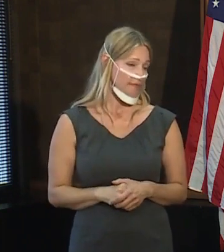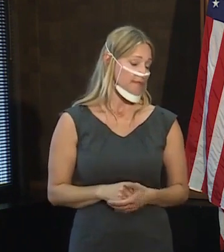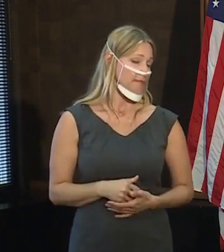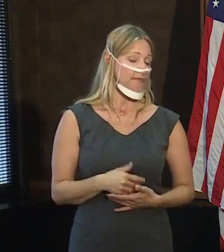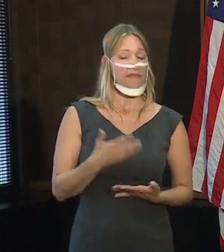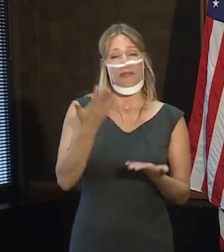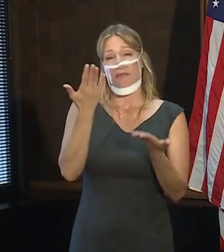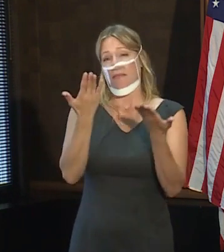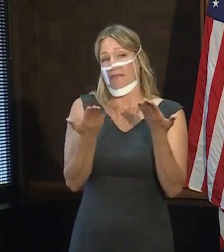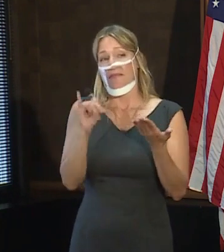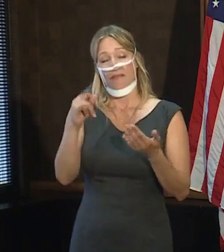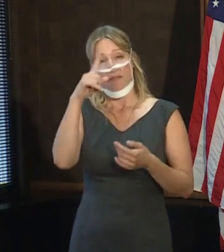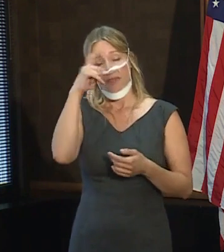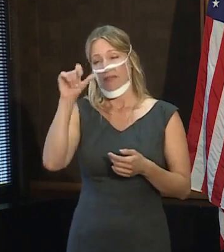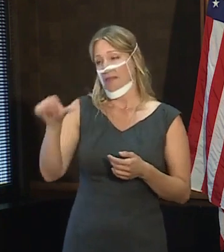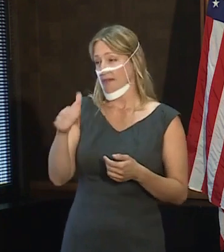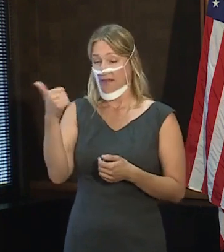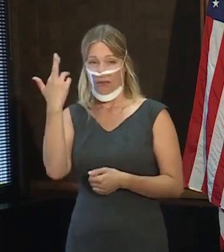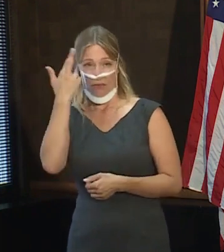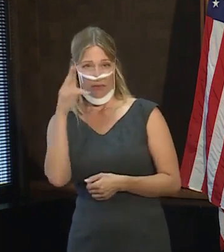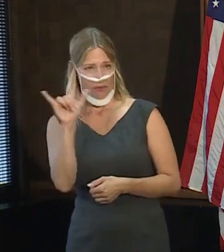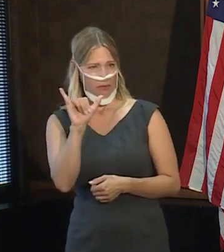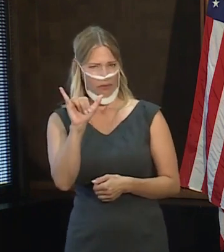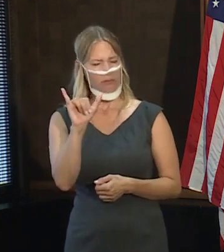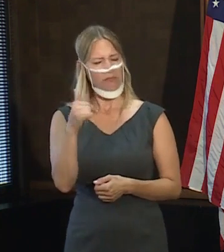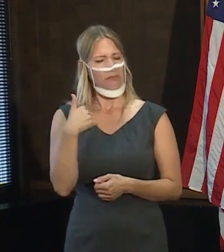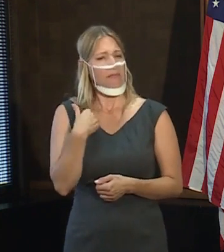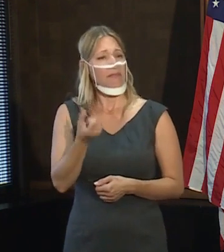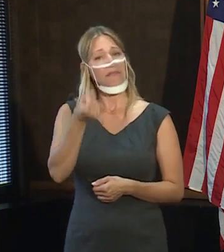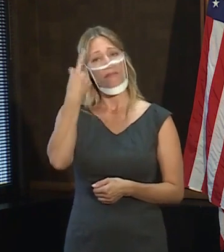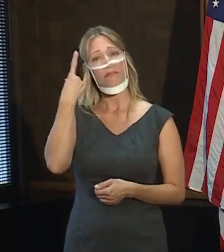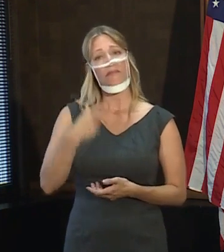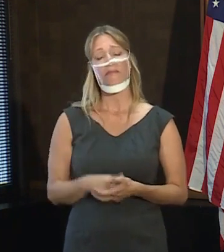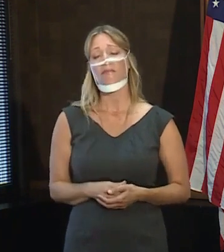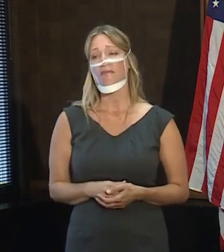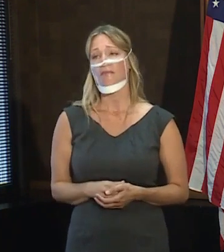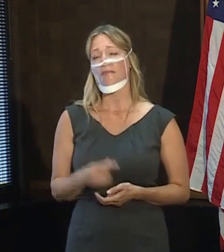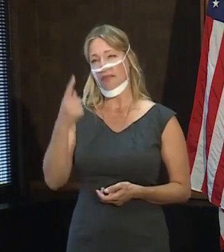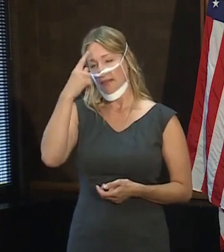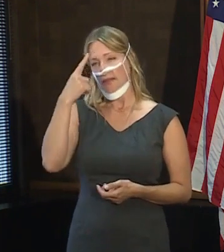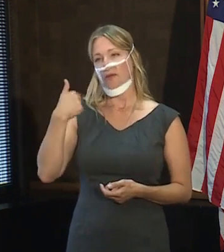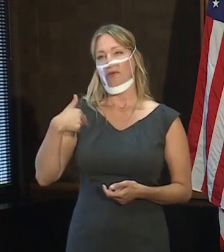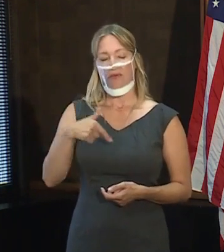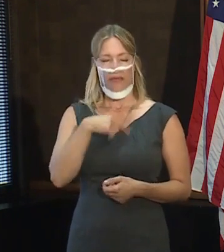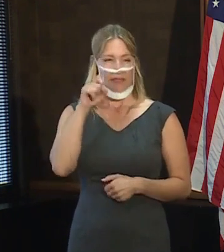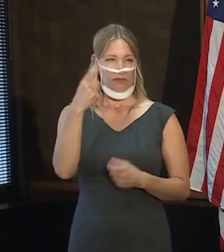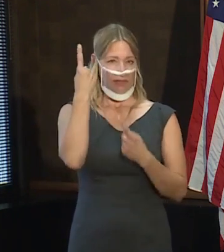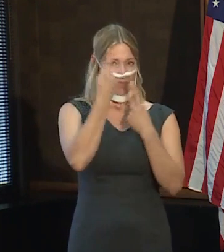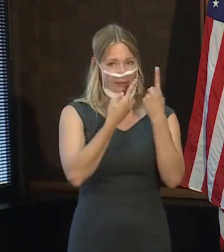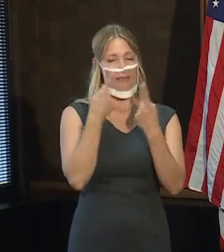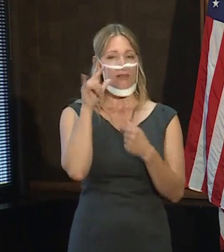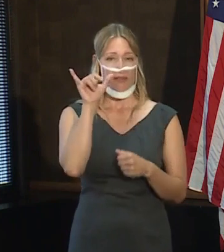EIGHT SINCE I TOOK NOTE 84 PERCENT OCCUPANCY RATE POTENTIALLY THAT IS DUE TO OTHER FACTORS.